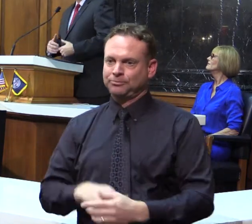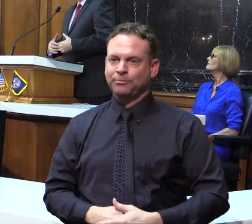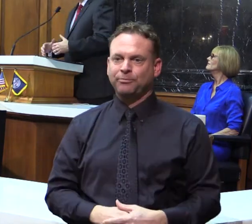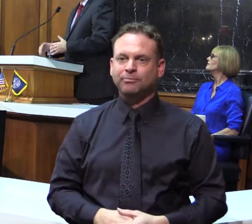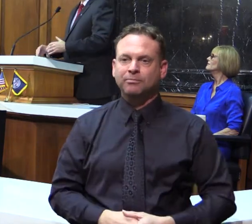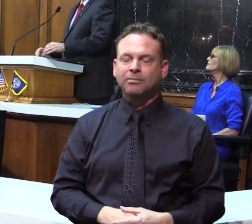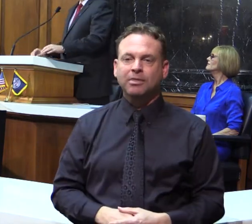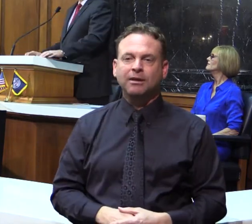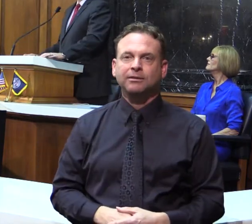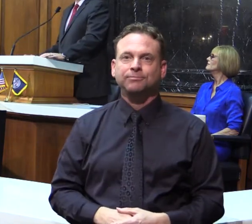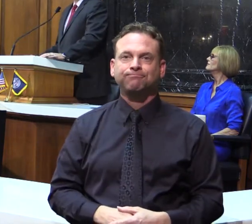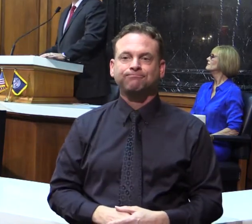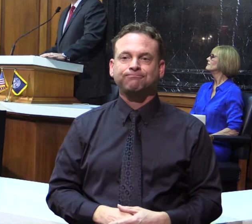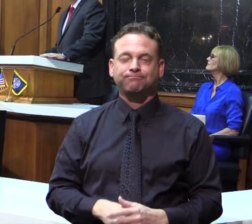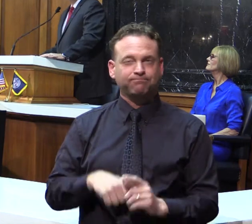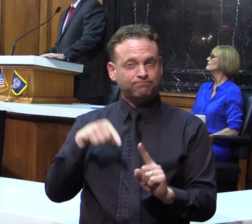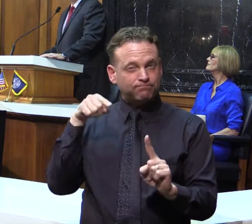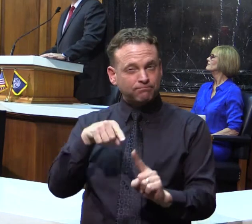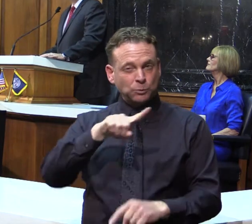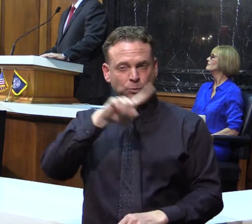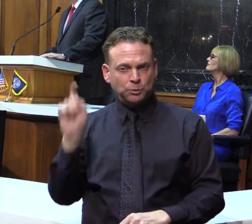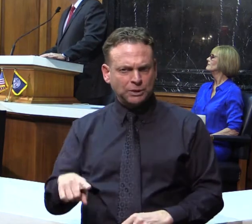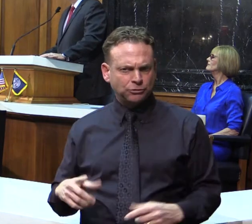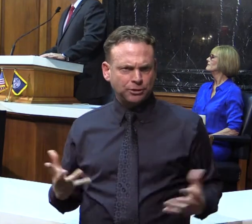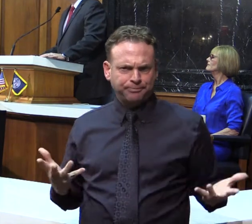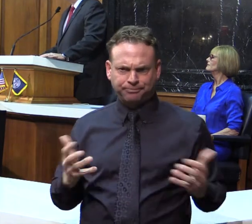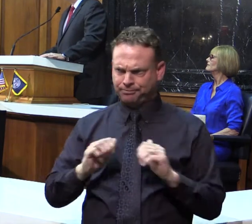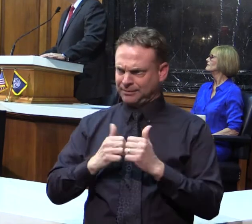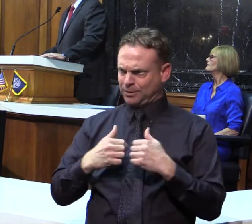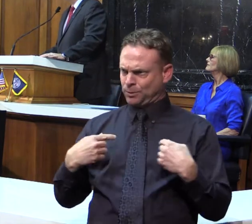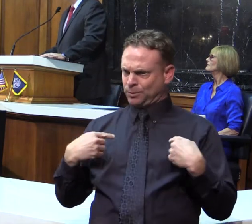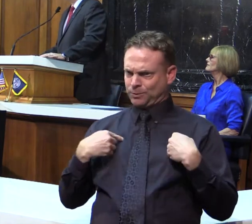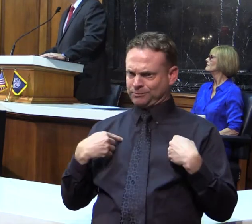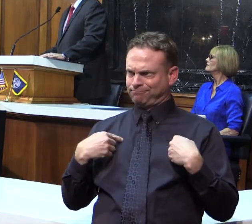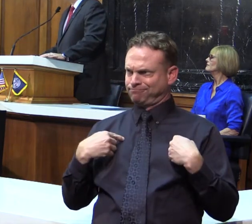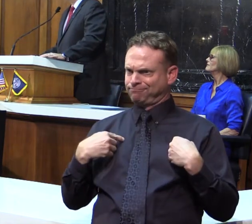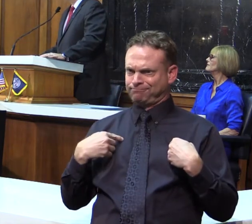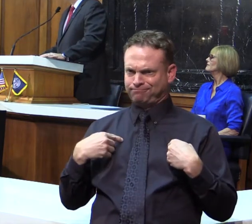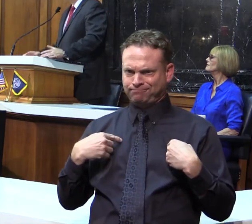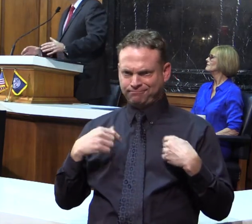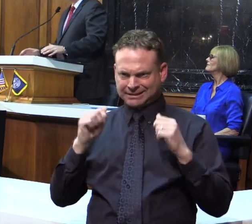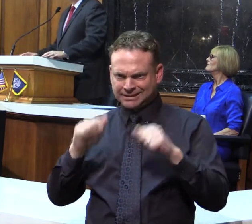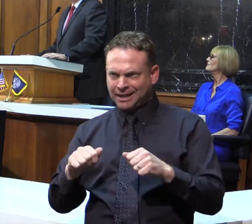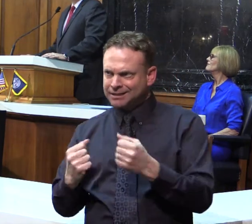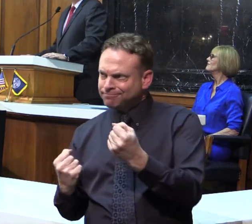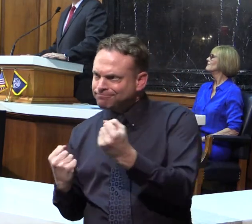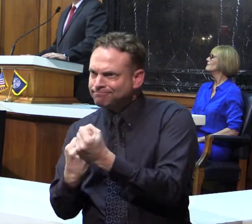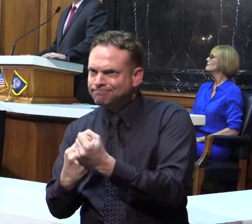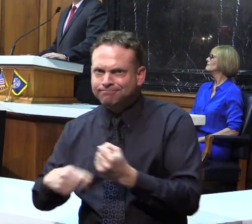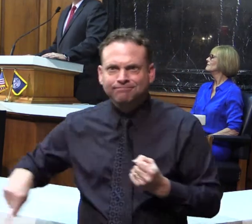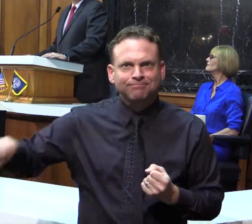What must we do to make sure EVERY Hoosier has the opportunity to take part in the growing